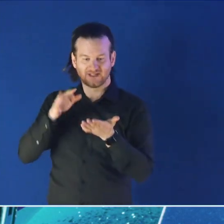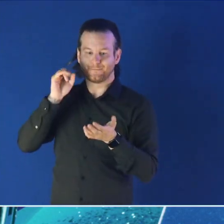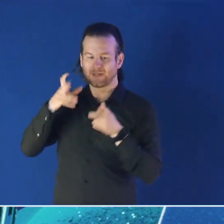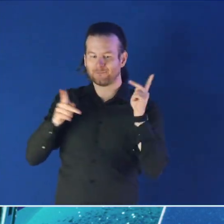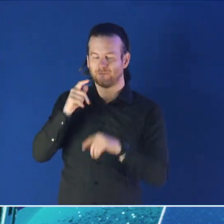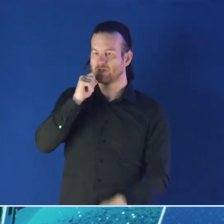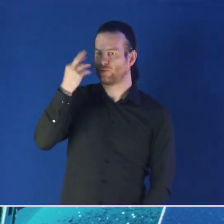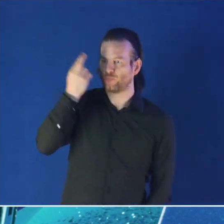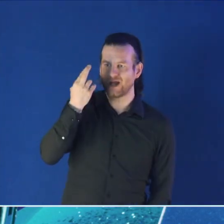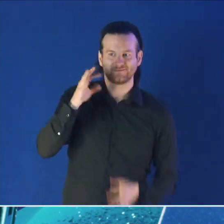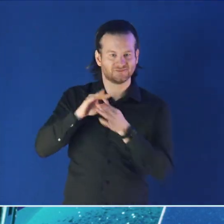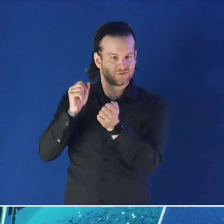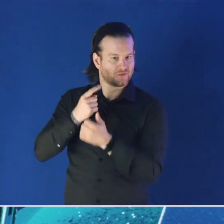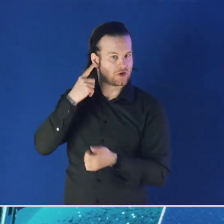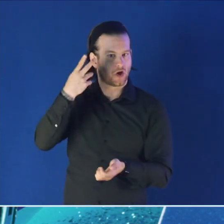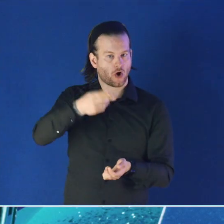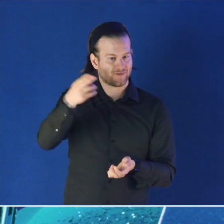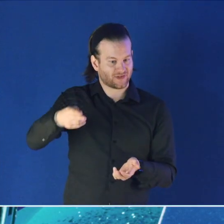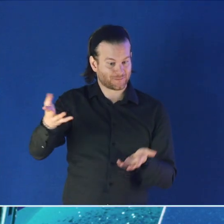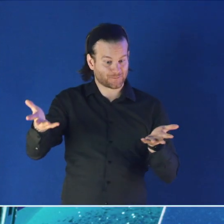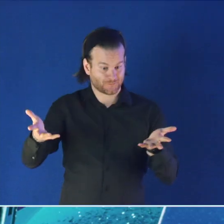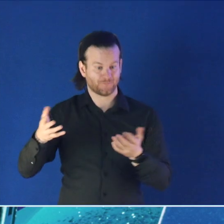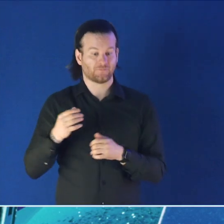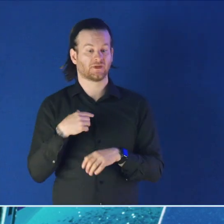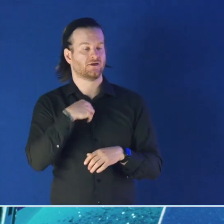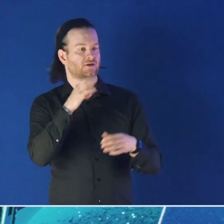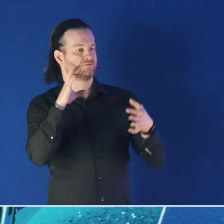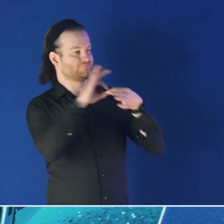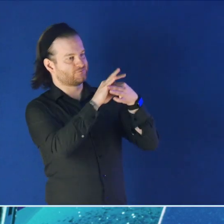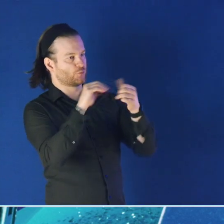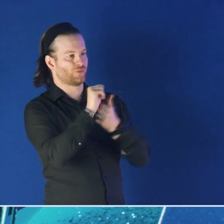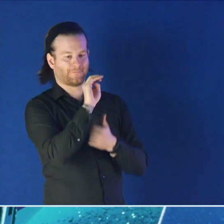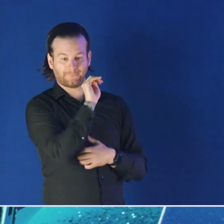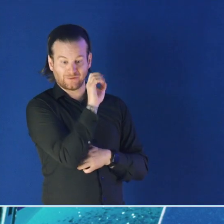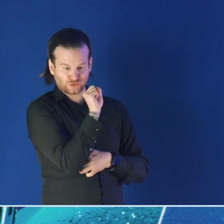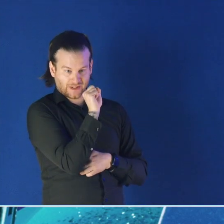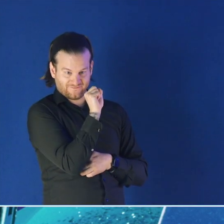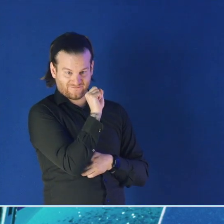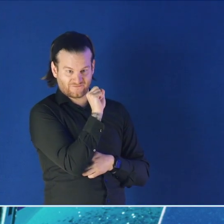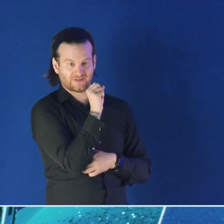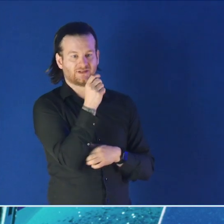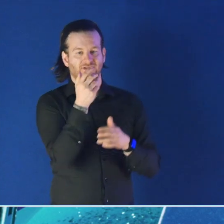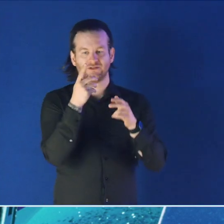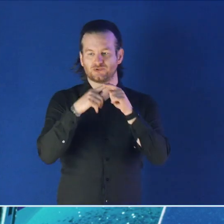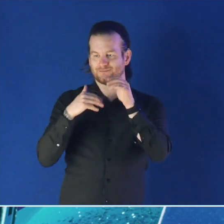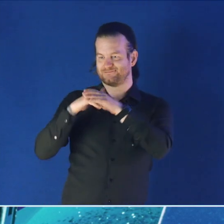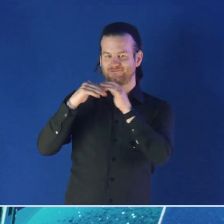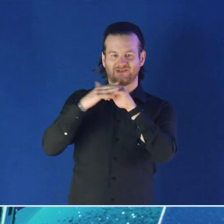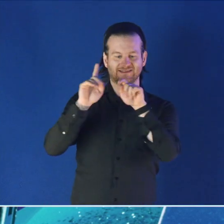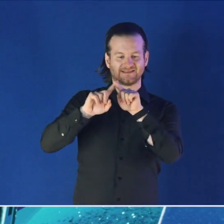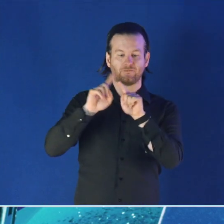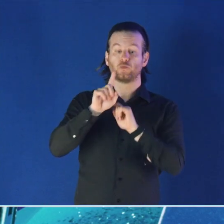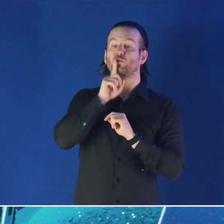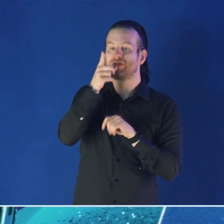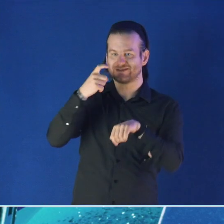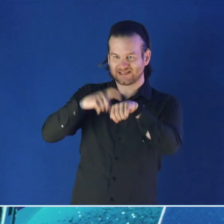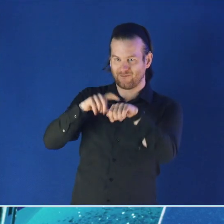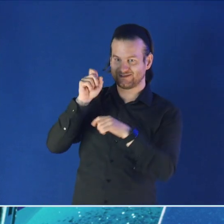We teamed up with Microsoft to build a real-time speech-to-text solution. In a matter of weeks, we boosted accuracy from 91% to nearly 99%.